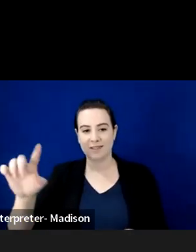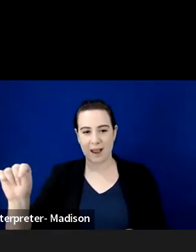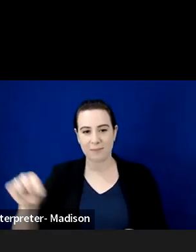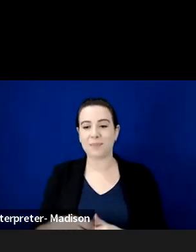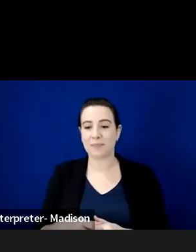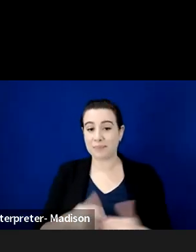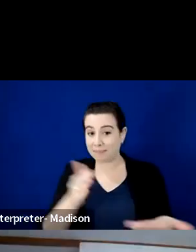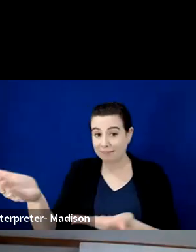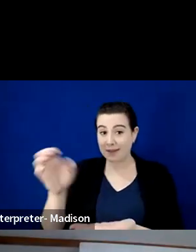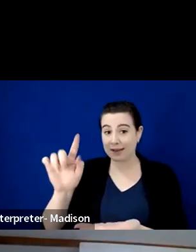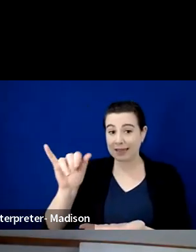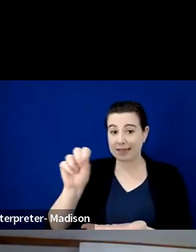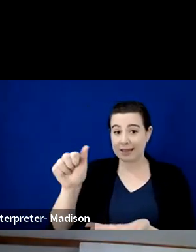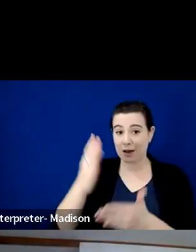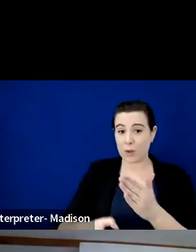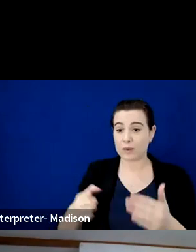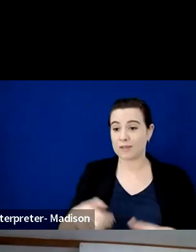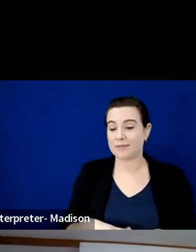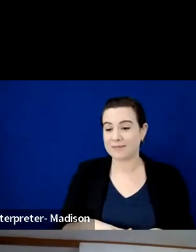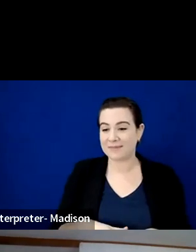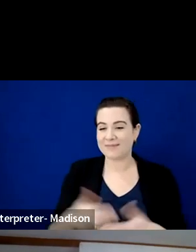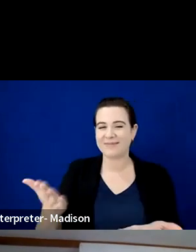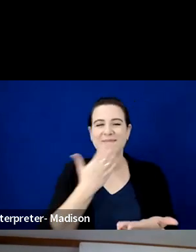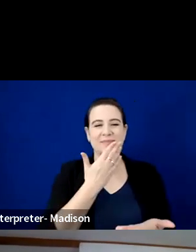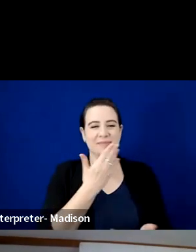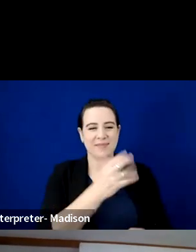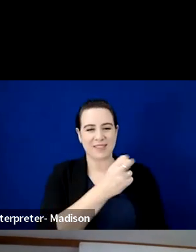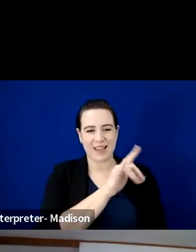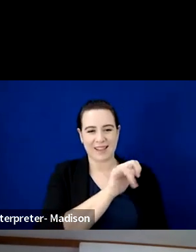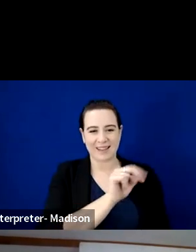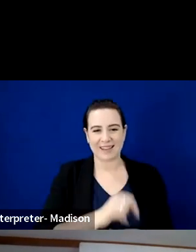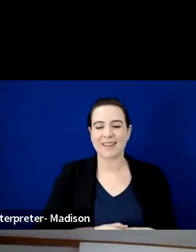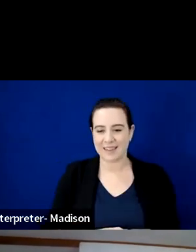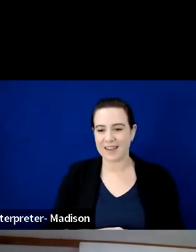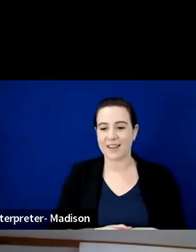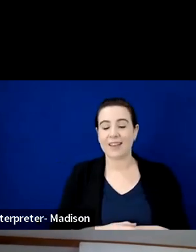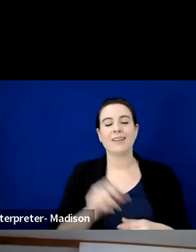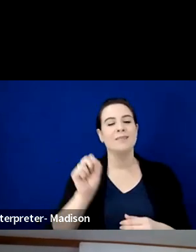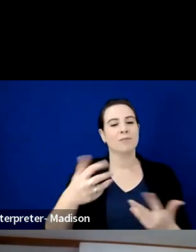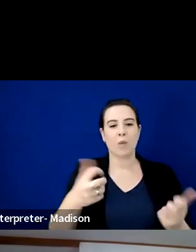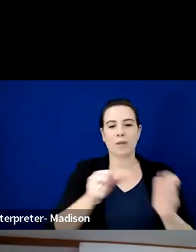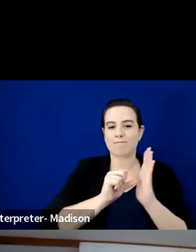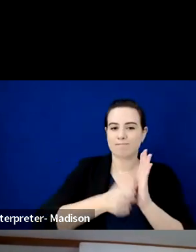And that starts our day off tomorrow at 9 a.m. Pacific time and 12 p.m. Eastern time.